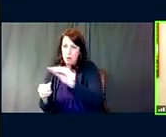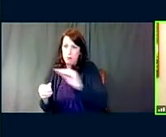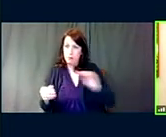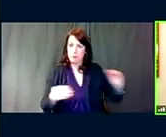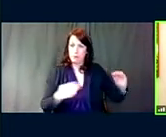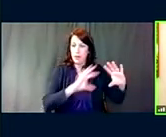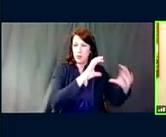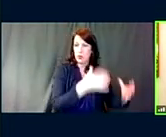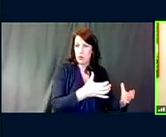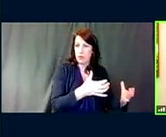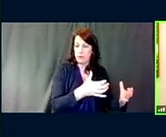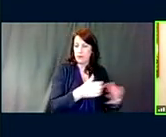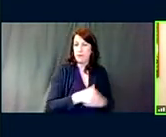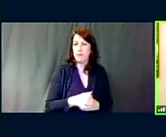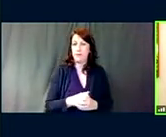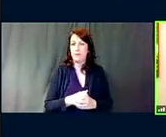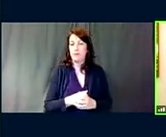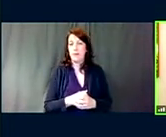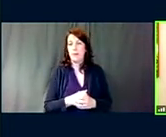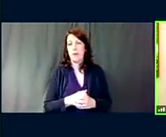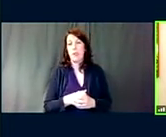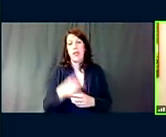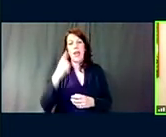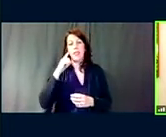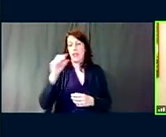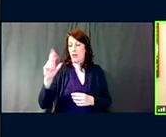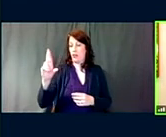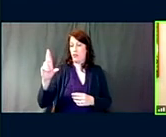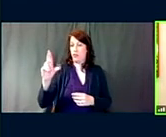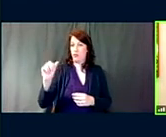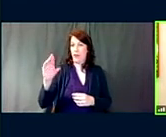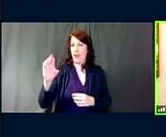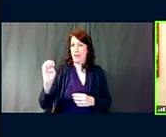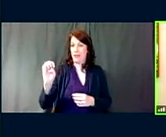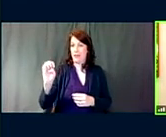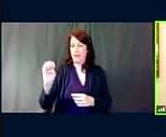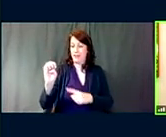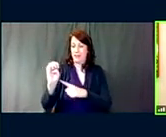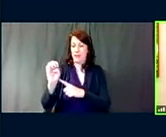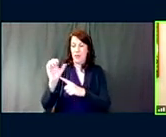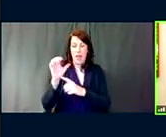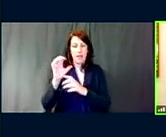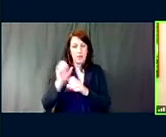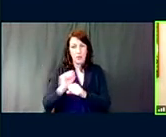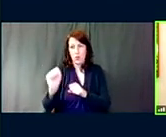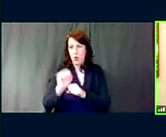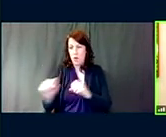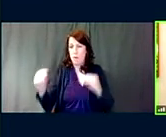VERSUS THE OTHER. I ALSO THINK THAT RACE -- WE NEED TO DO MORE WORK ON RACE.